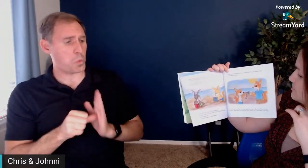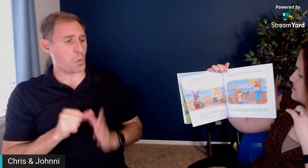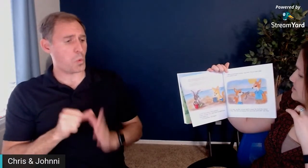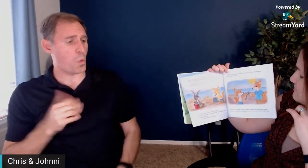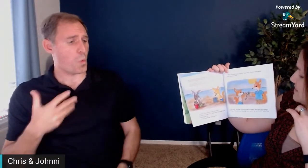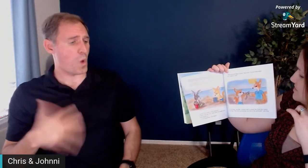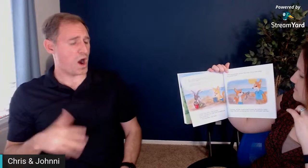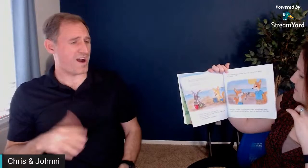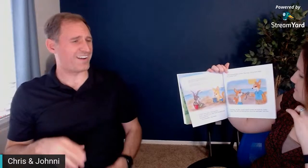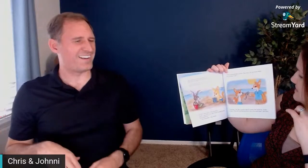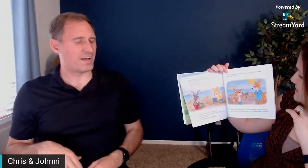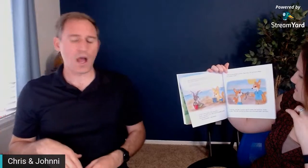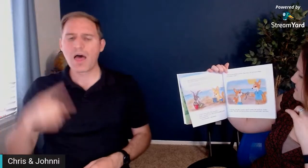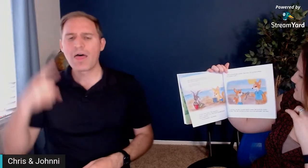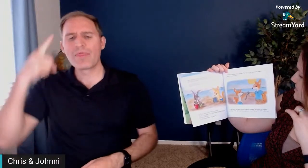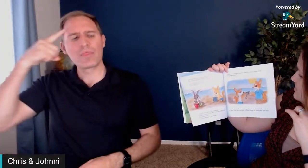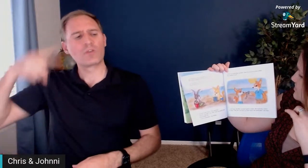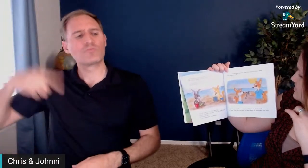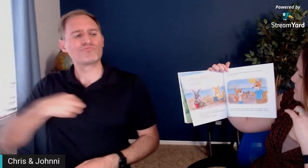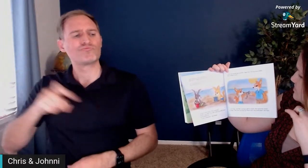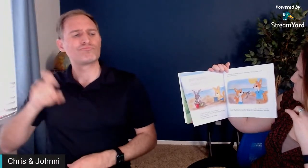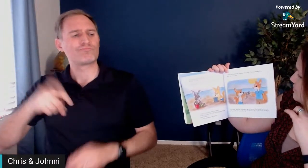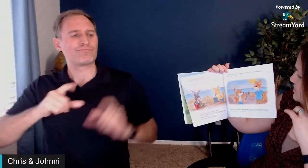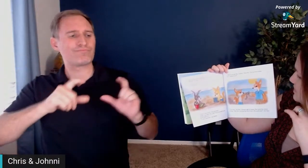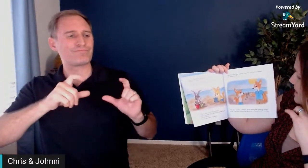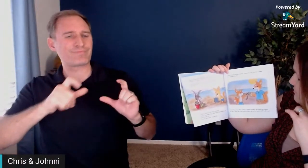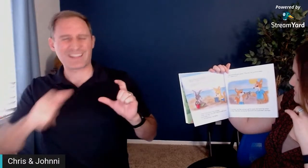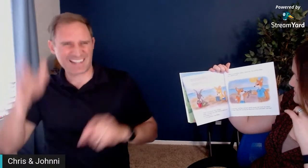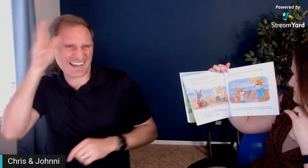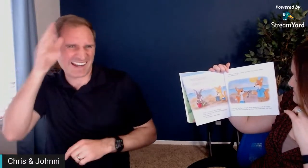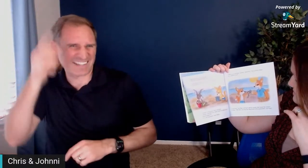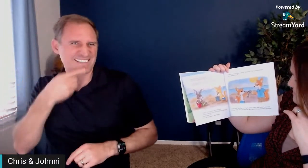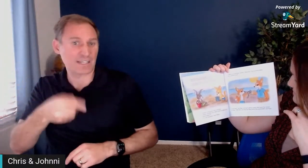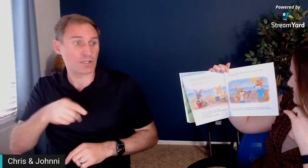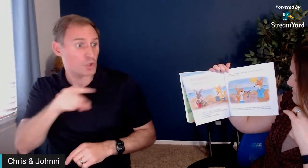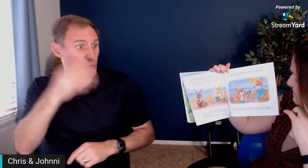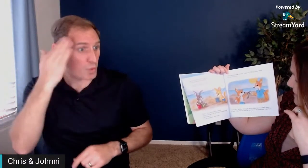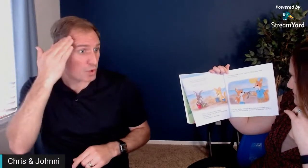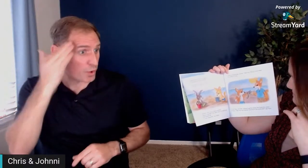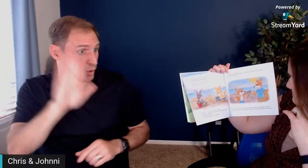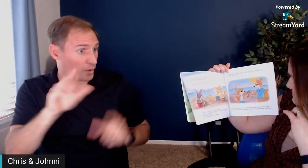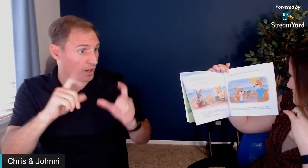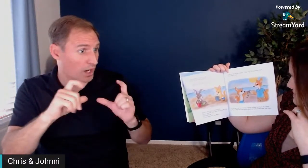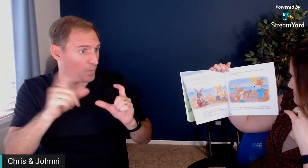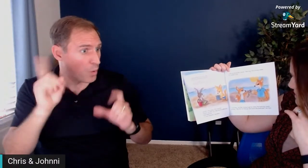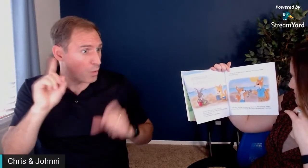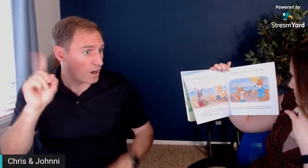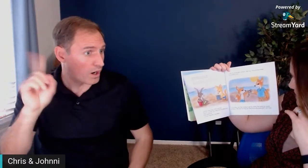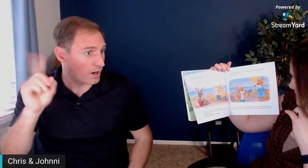we should take a picture papa says do you know where your camera is in my bag says ben running